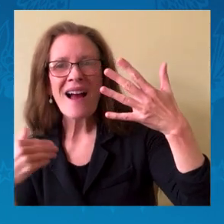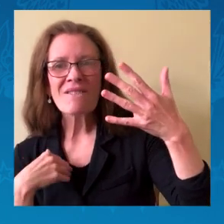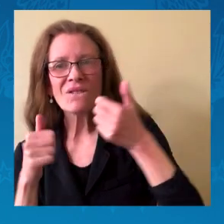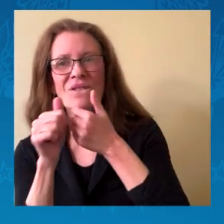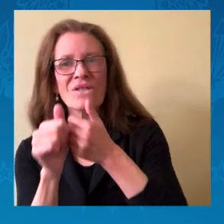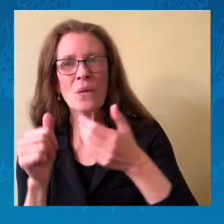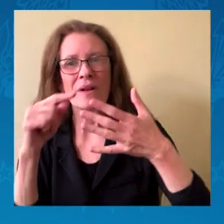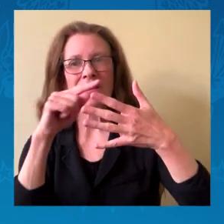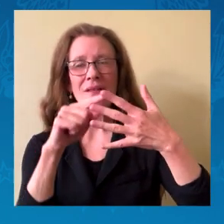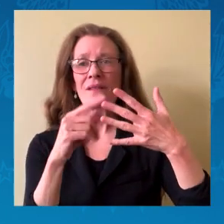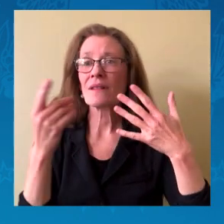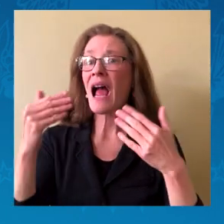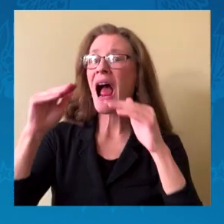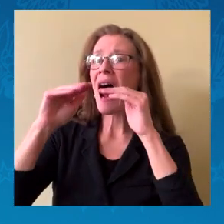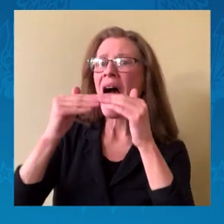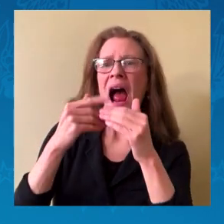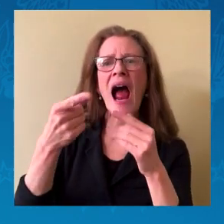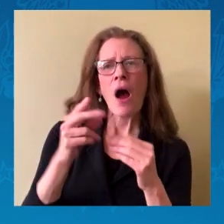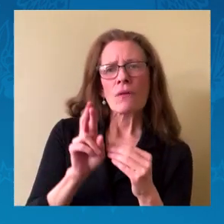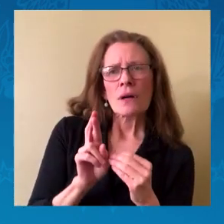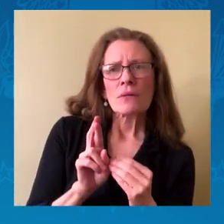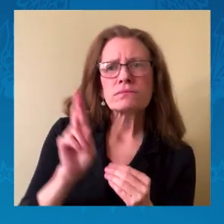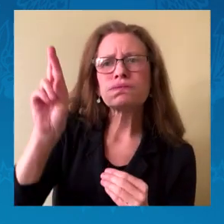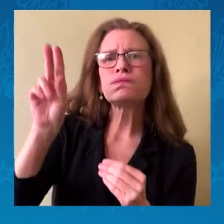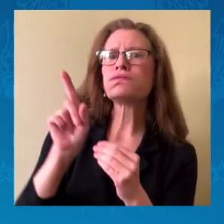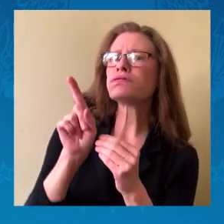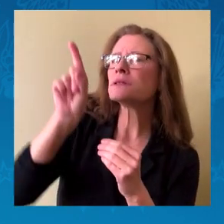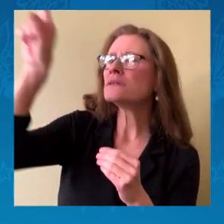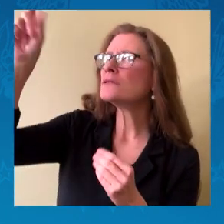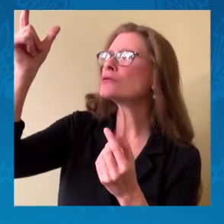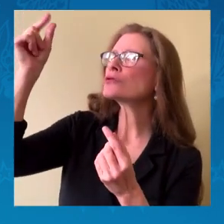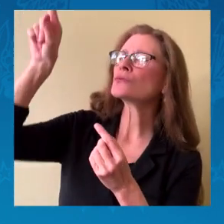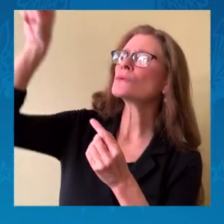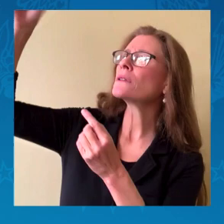and in a professional manner to limit the generation of long lived debris,